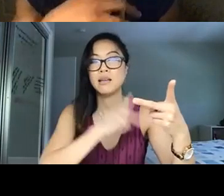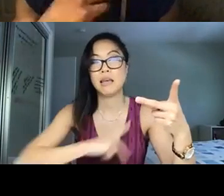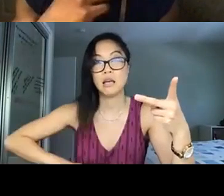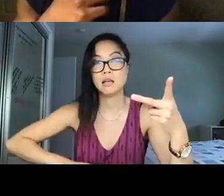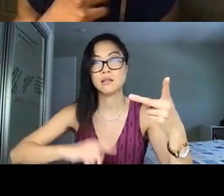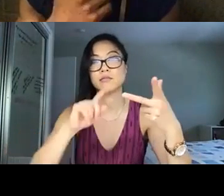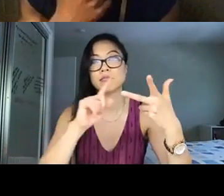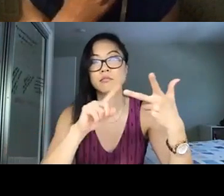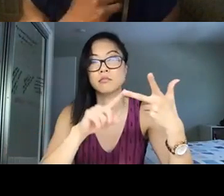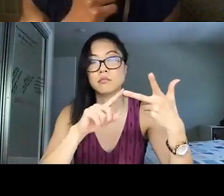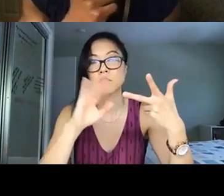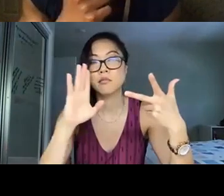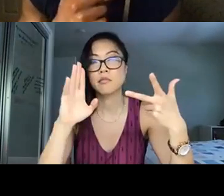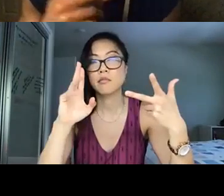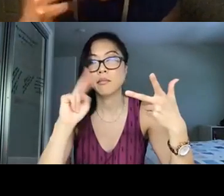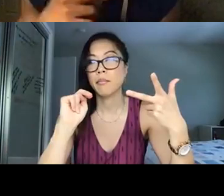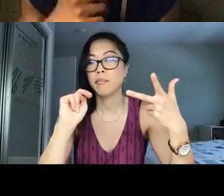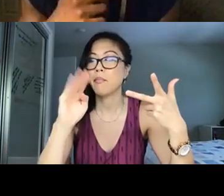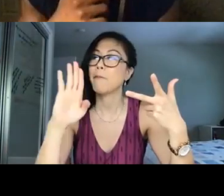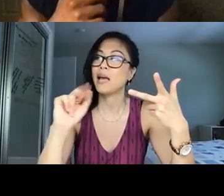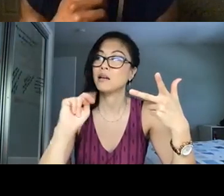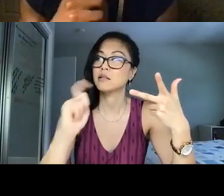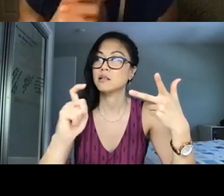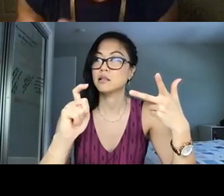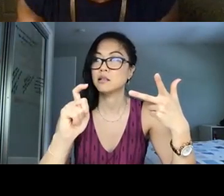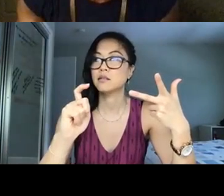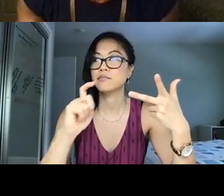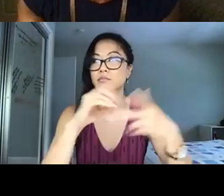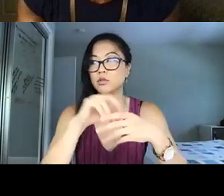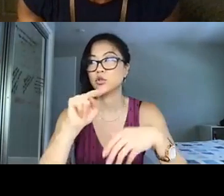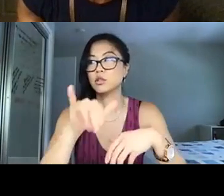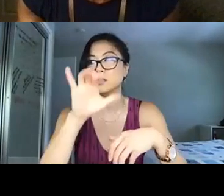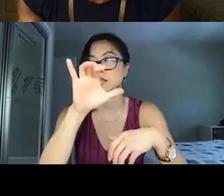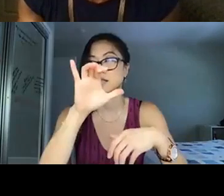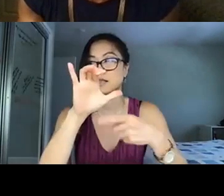know the other people he went out with but also crumpers went out and repped during the protest.